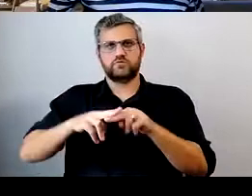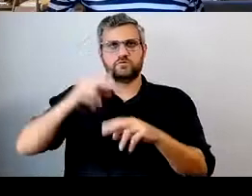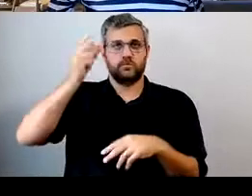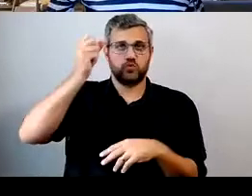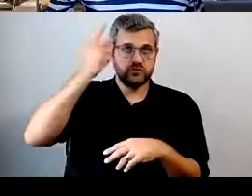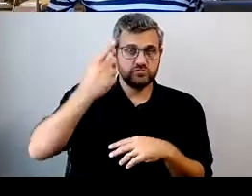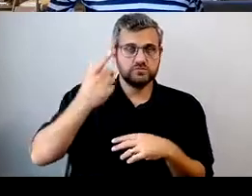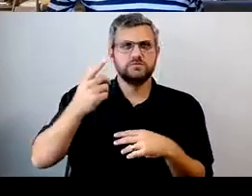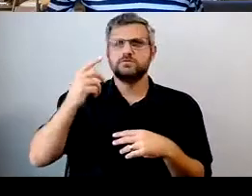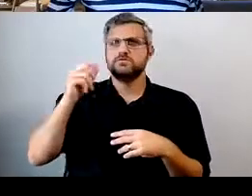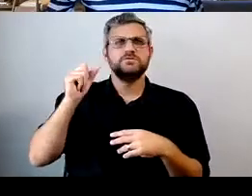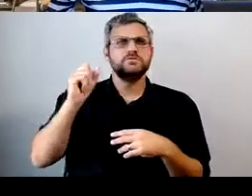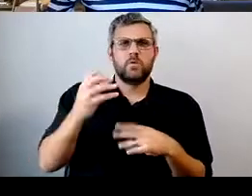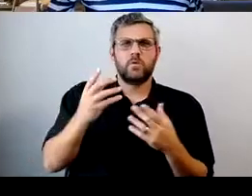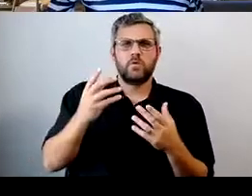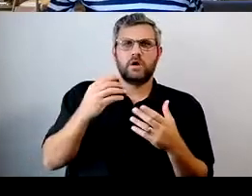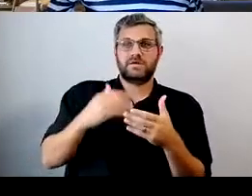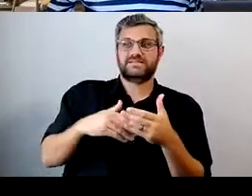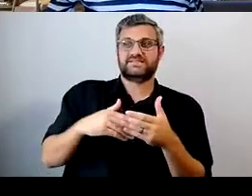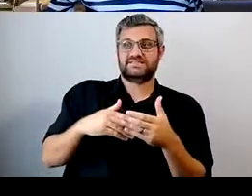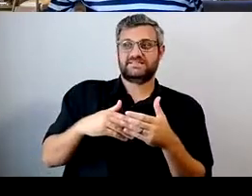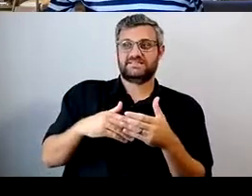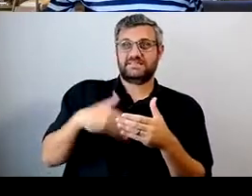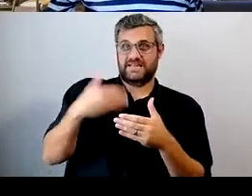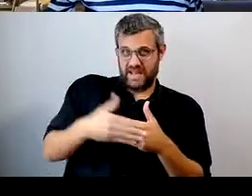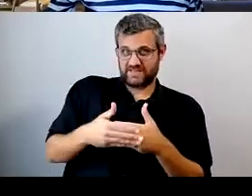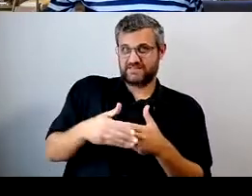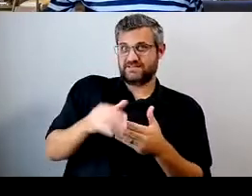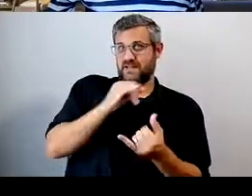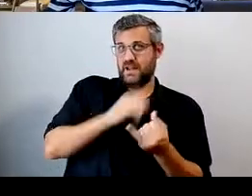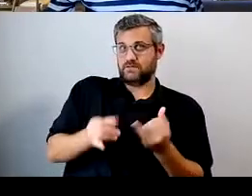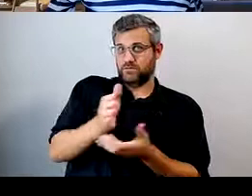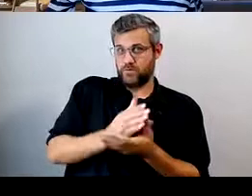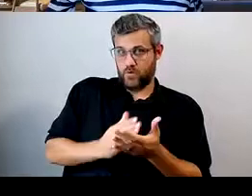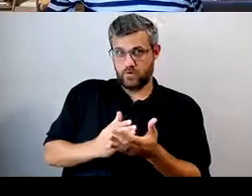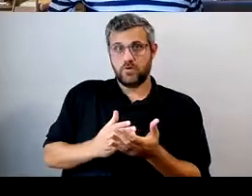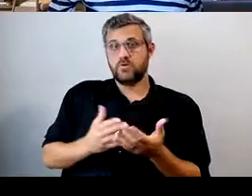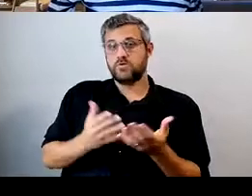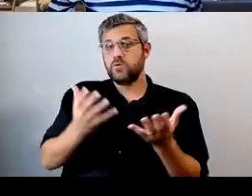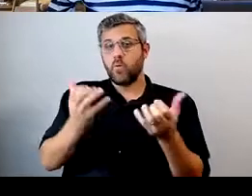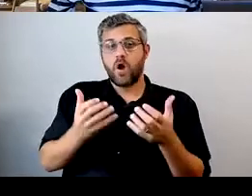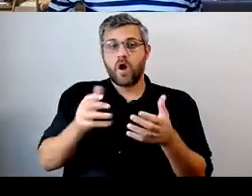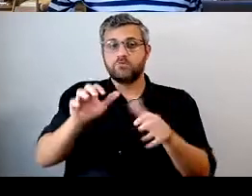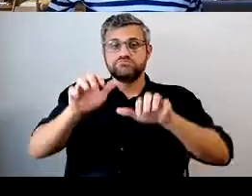So while we move to the next and the last piece, if you want to just write in what you do to use multiple